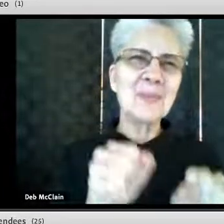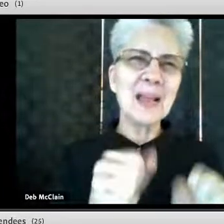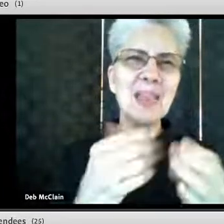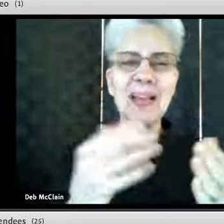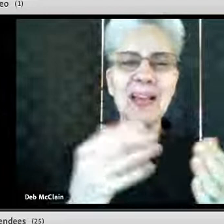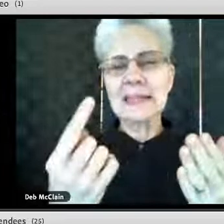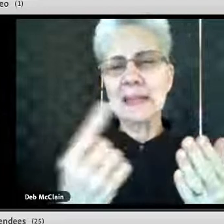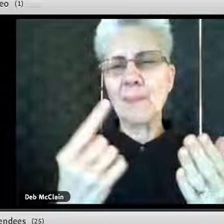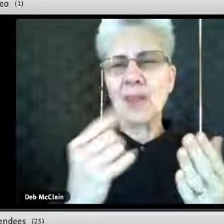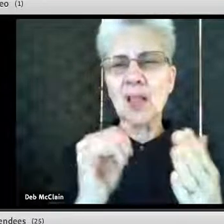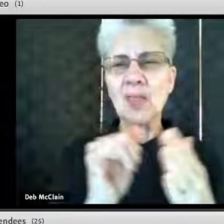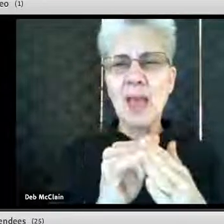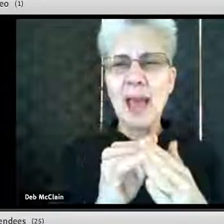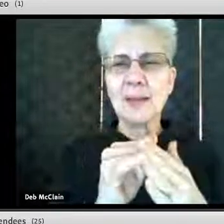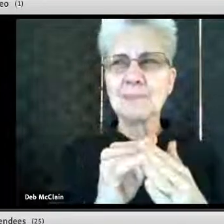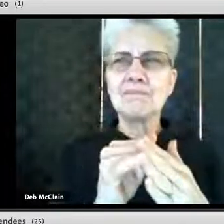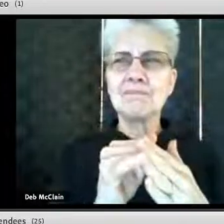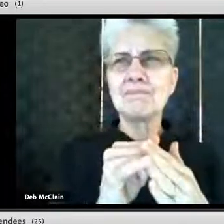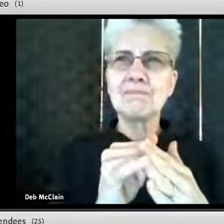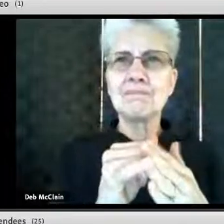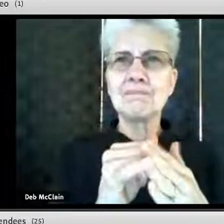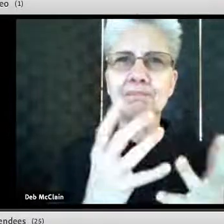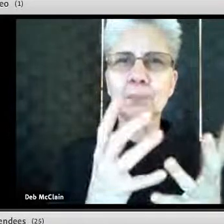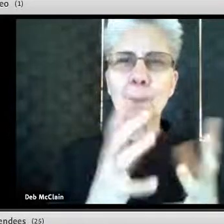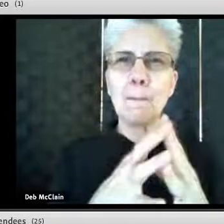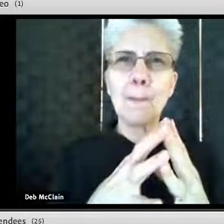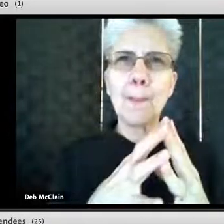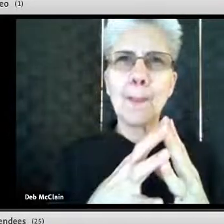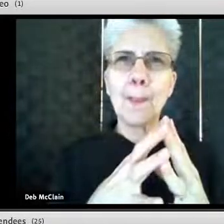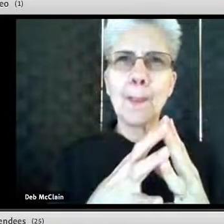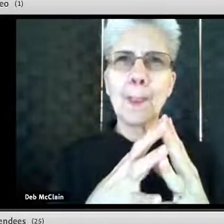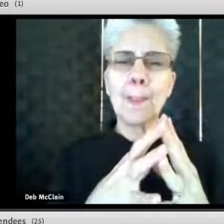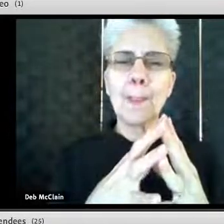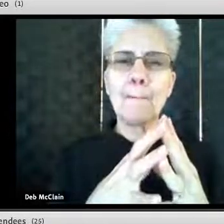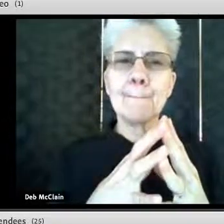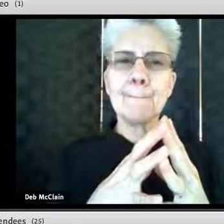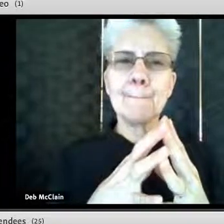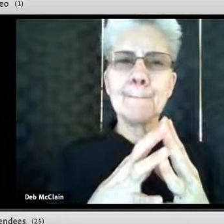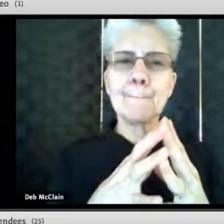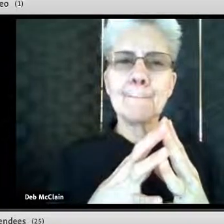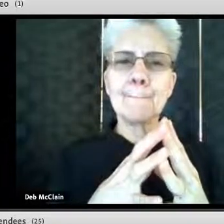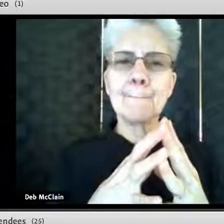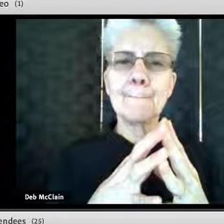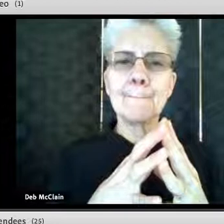that turns this marketing opportunity, right,